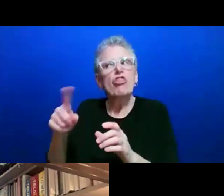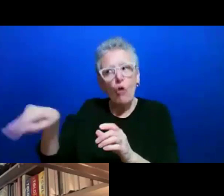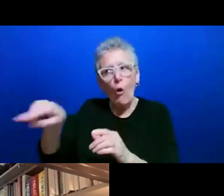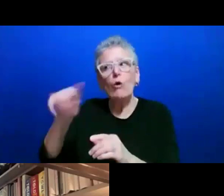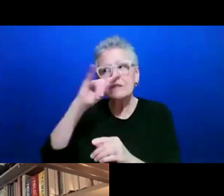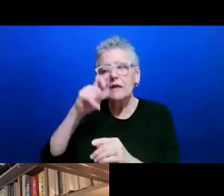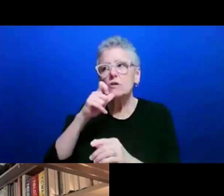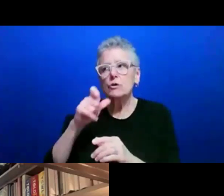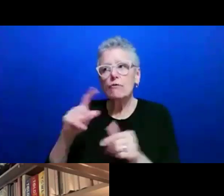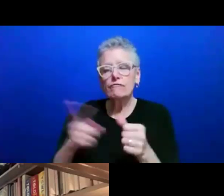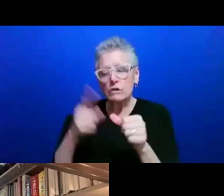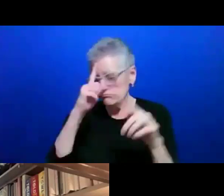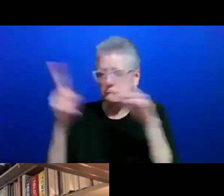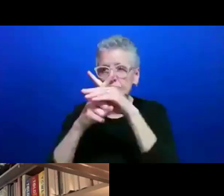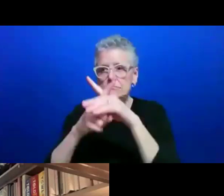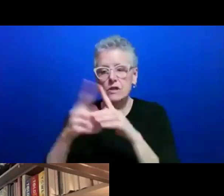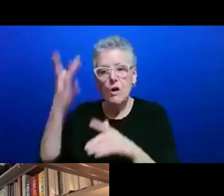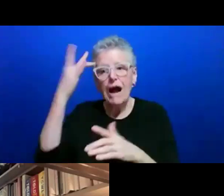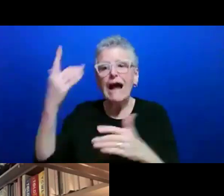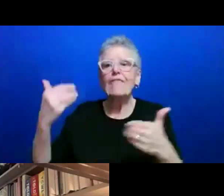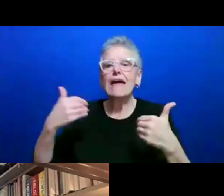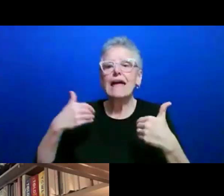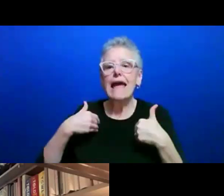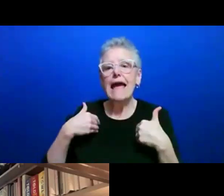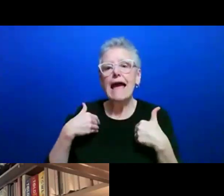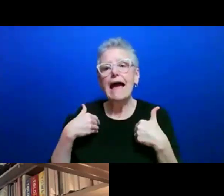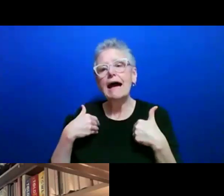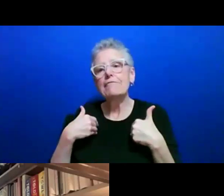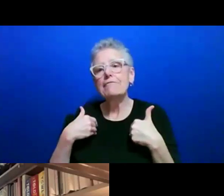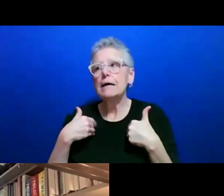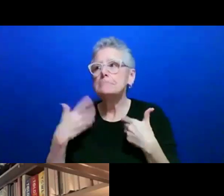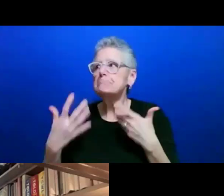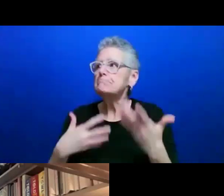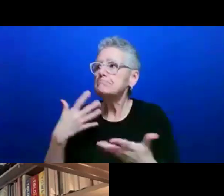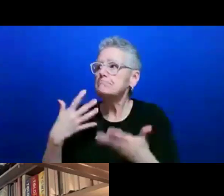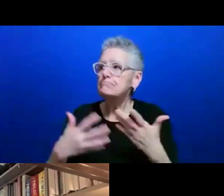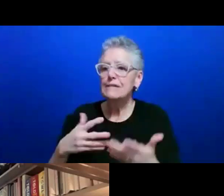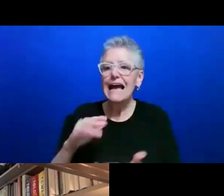because they have such a wider base of an IEP team